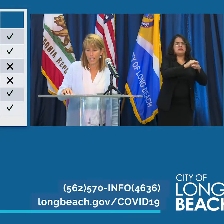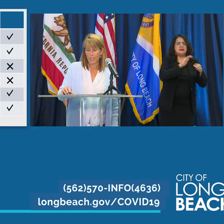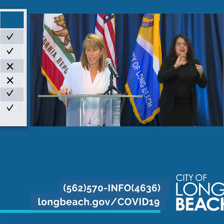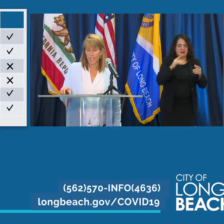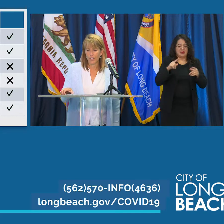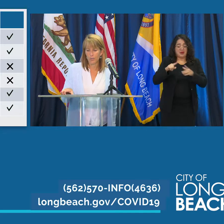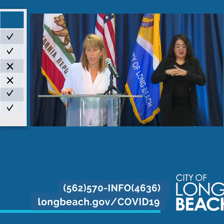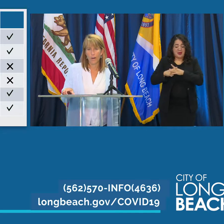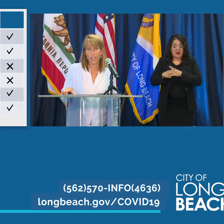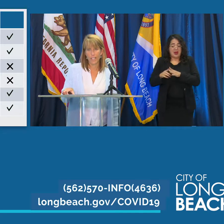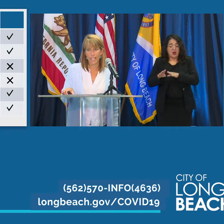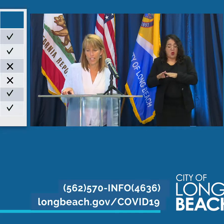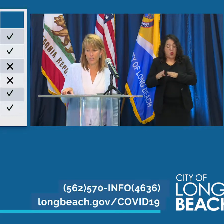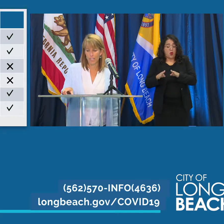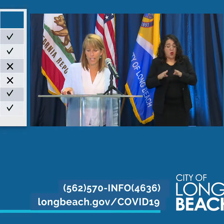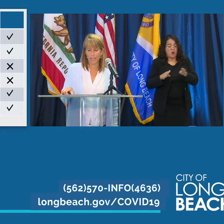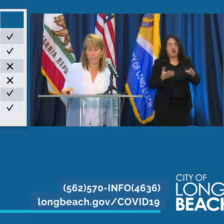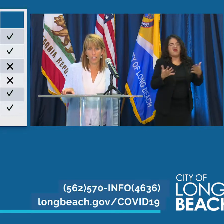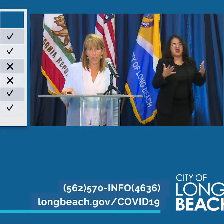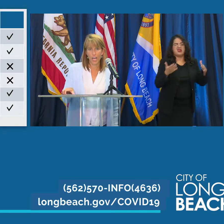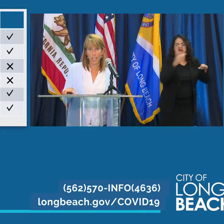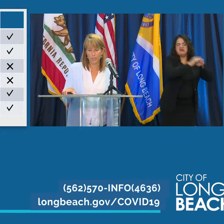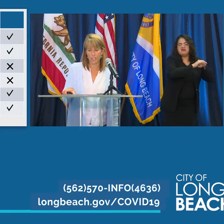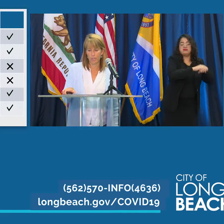The state also requires a case rate of less than 100